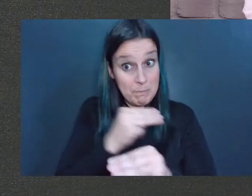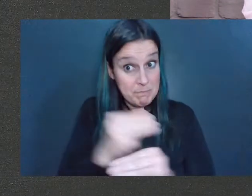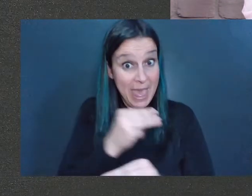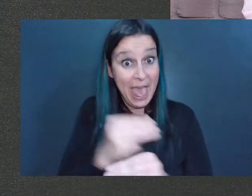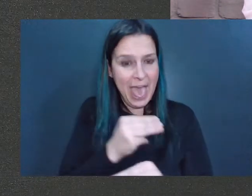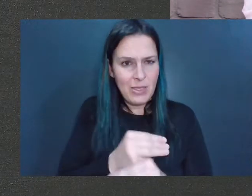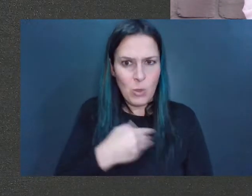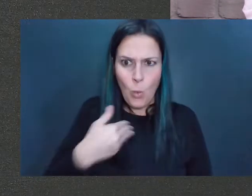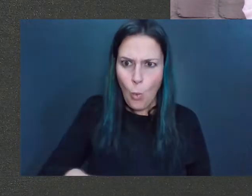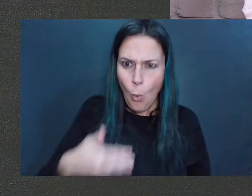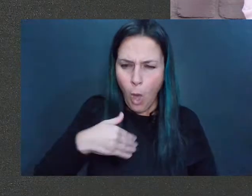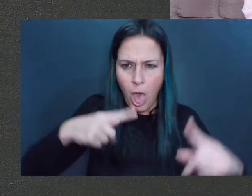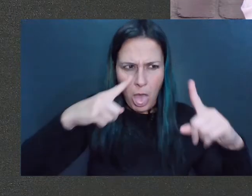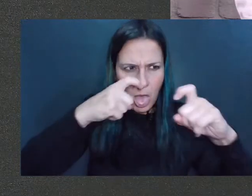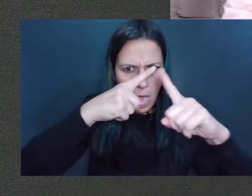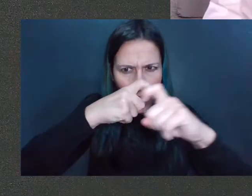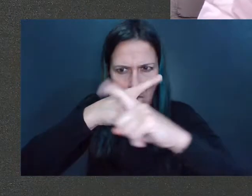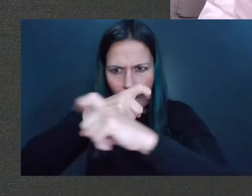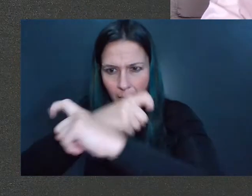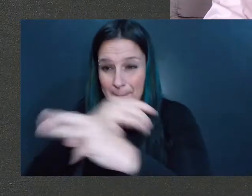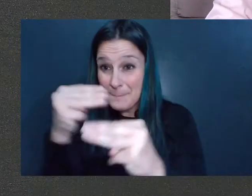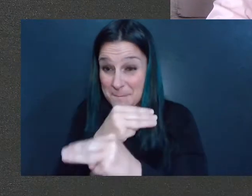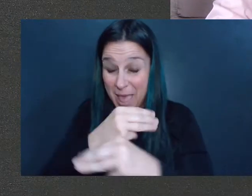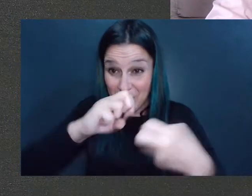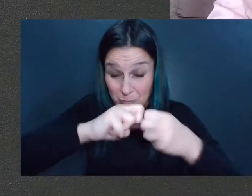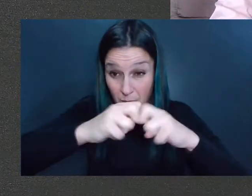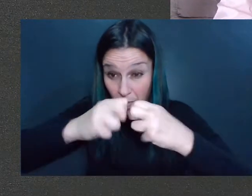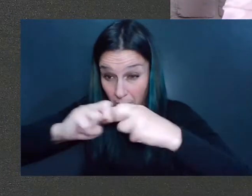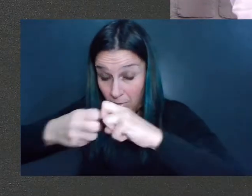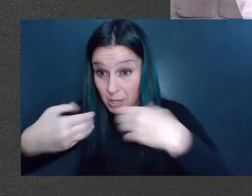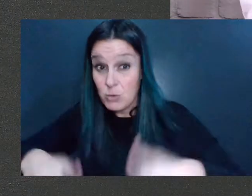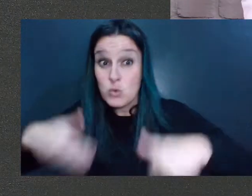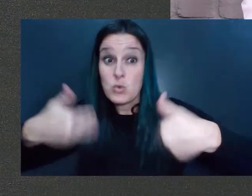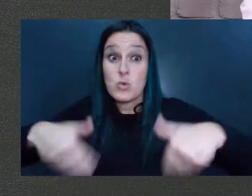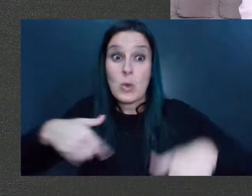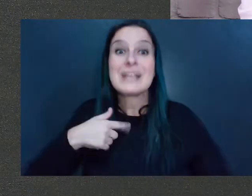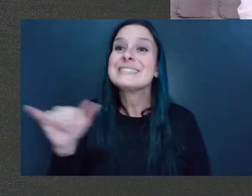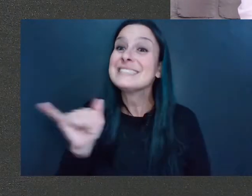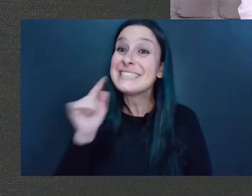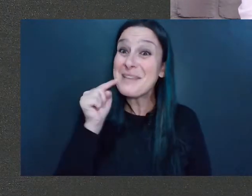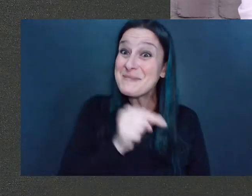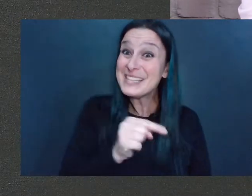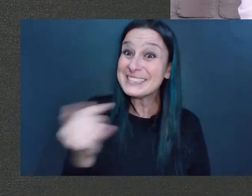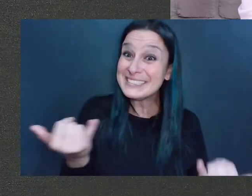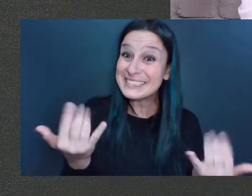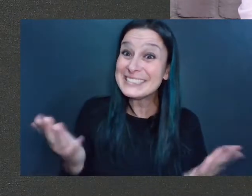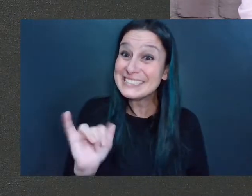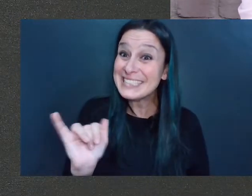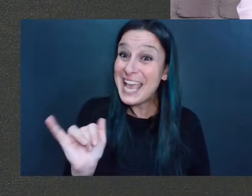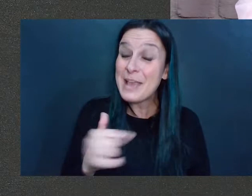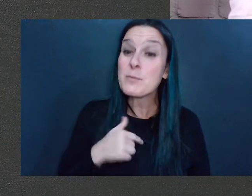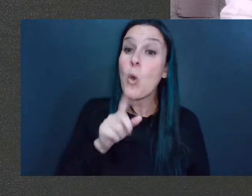some complicated math problems on the board. Oh, he did a little math for me too. One plus one equals two.